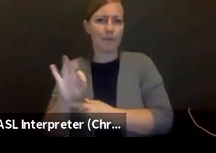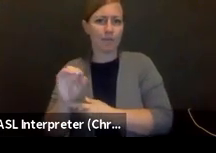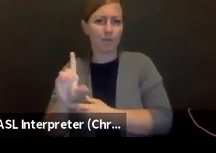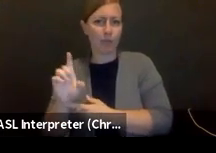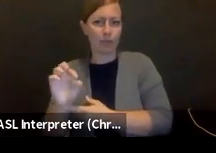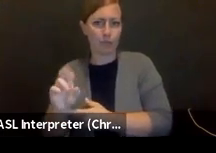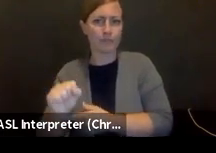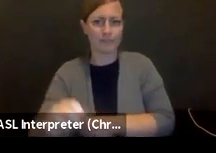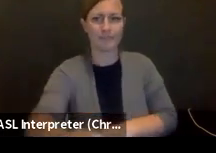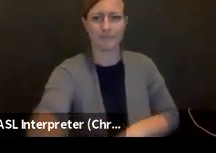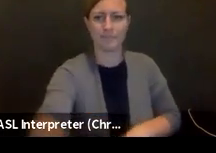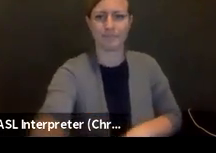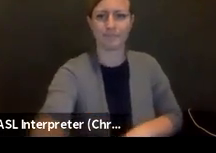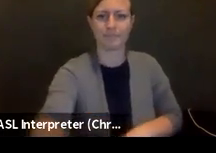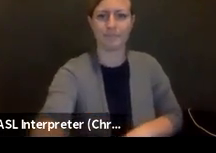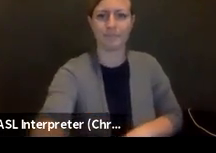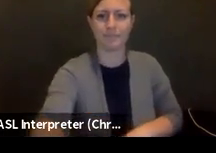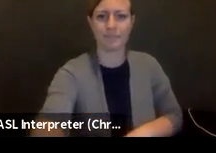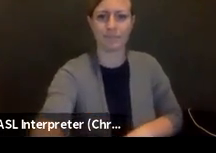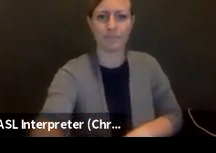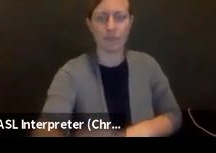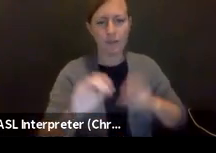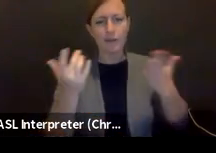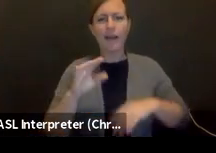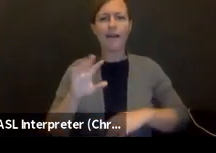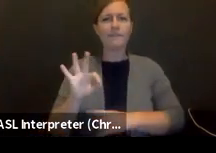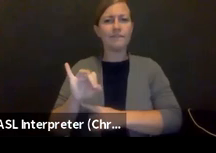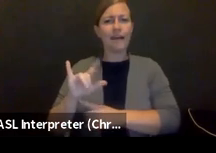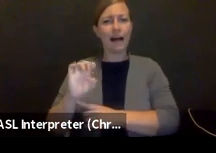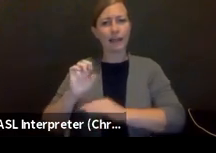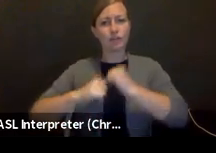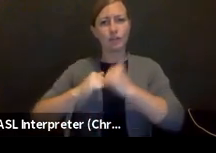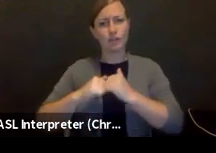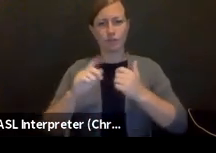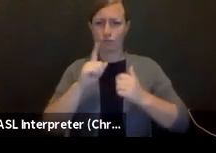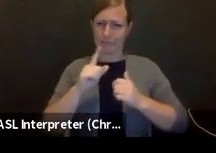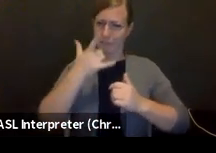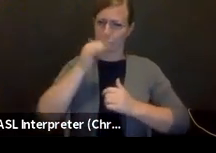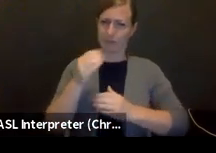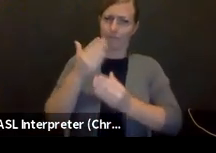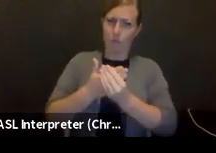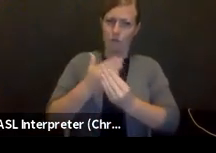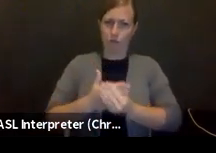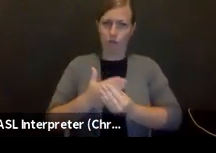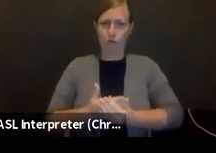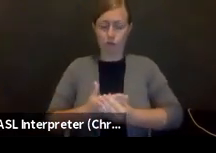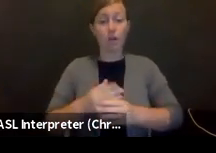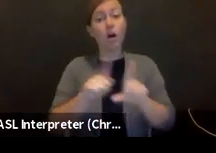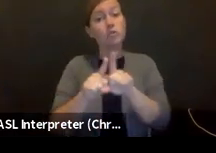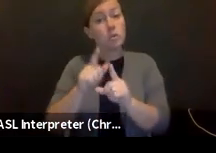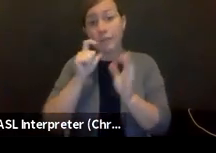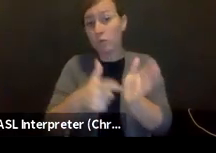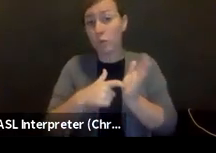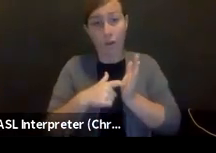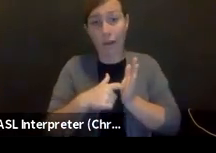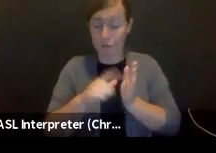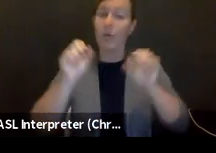ESD 189 - Amy Colburn: file structure is really like folders in school. A. G. You can also see that you don't necessarily have to use folders either so folders is a nice way to organize